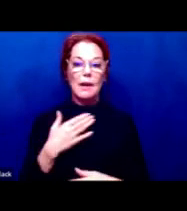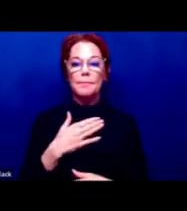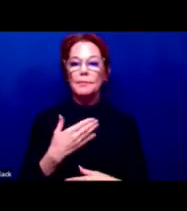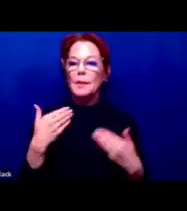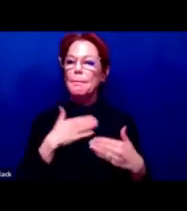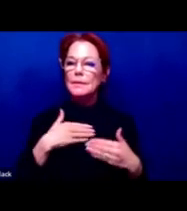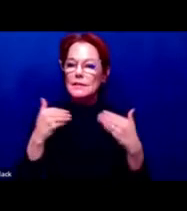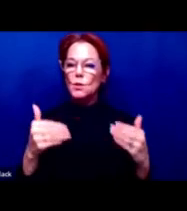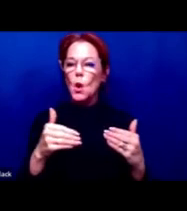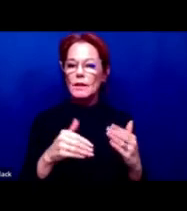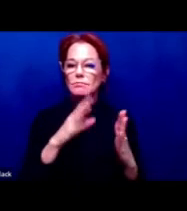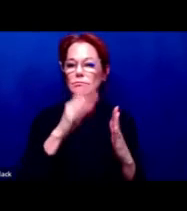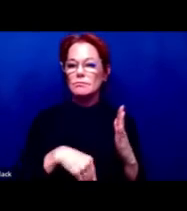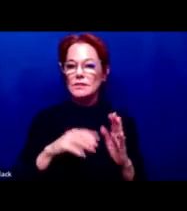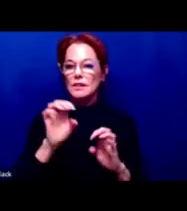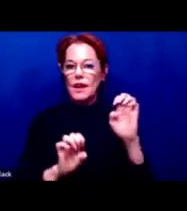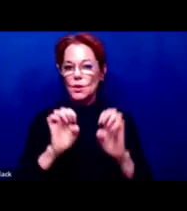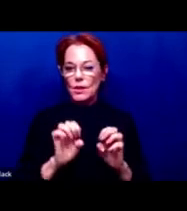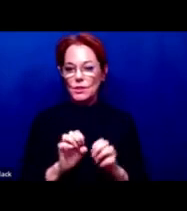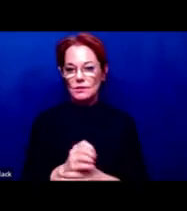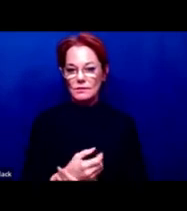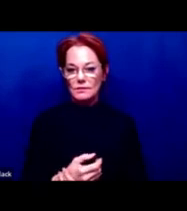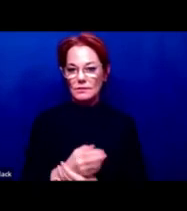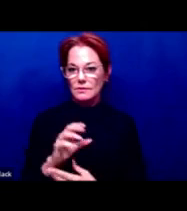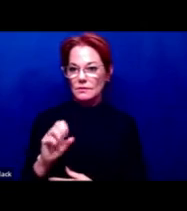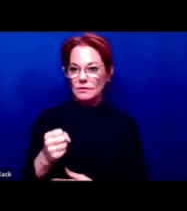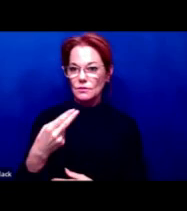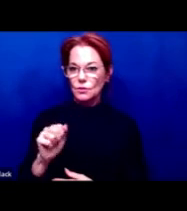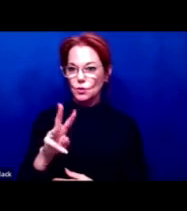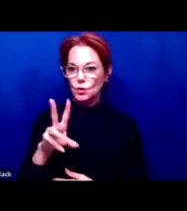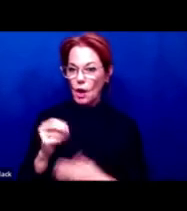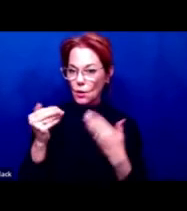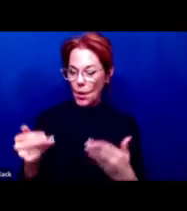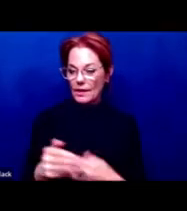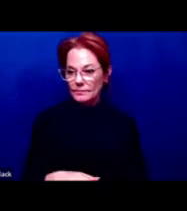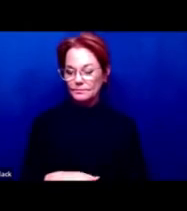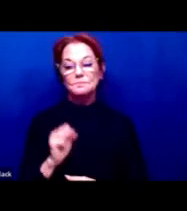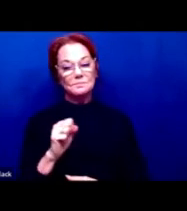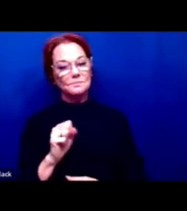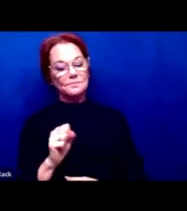the evaluation survey. Go ahead, Shawn. Oh, Shawn Callaway: okay. I'm sorry. Well, first of all, on behalf of